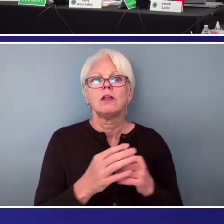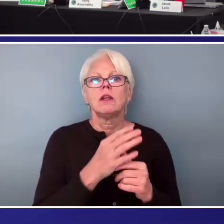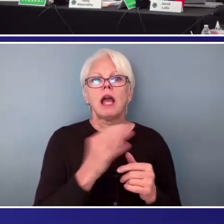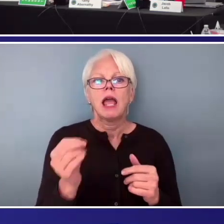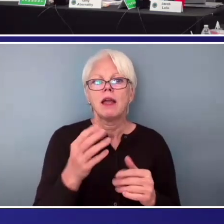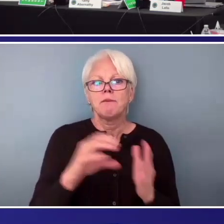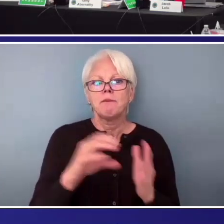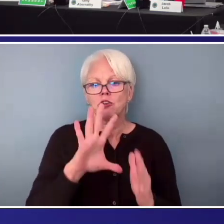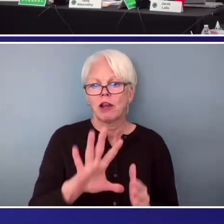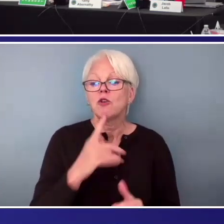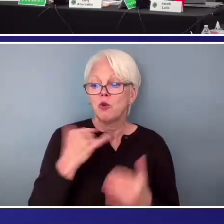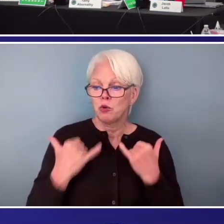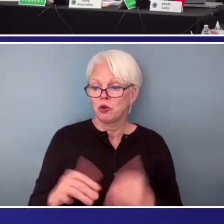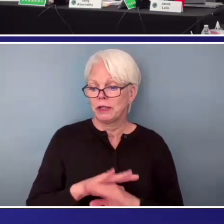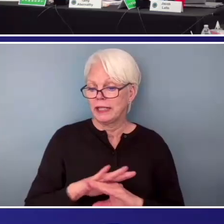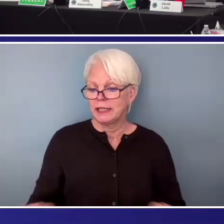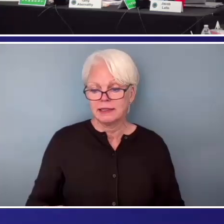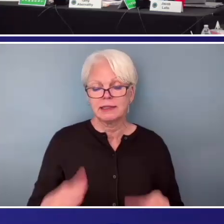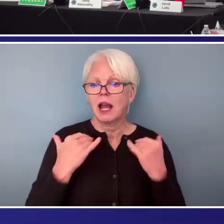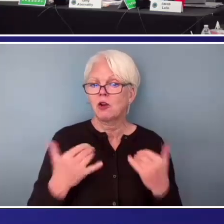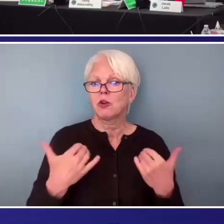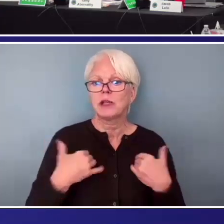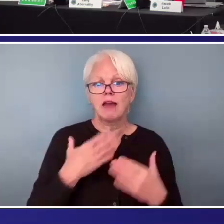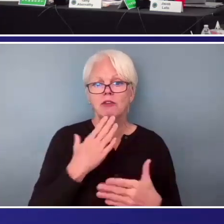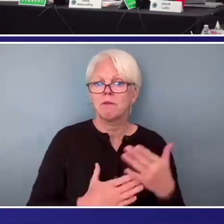currently does not, who does not currently have a partial financial hardship.